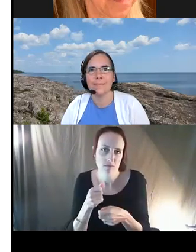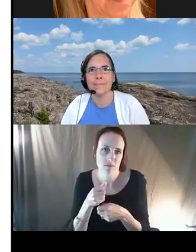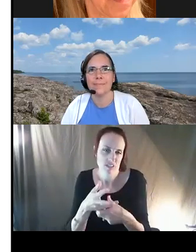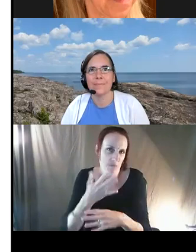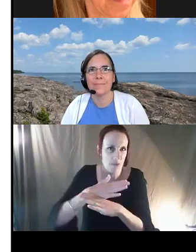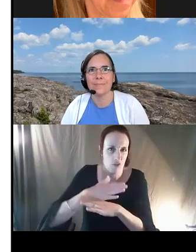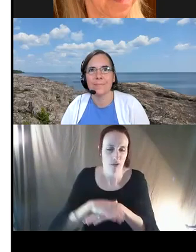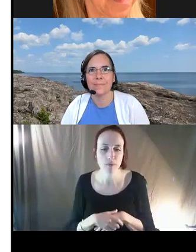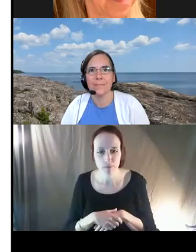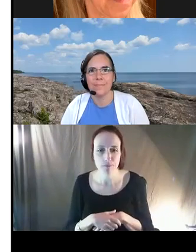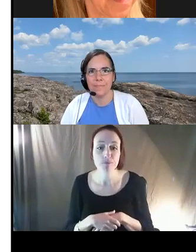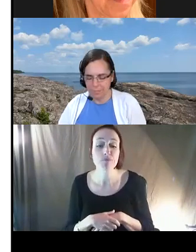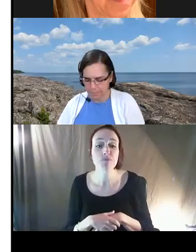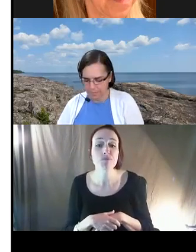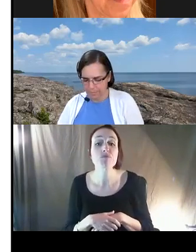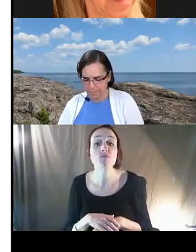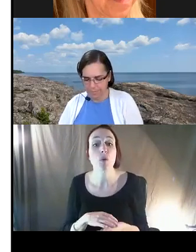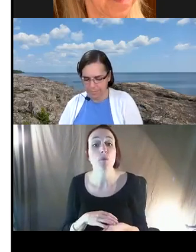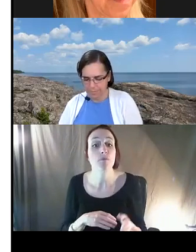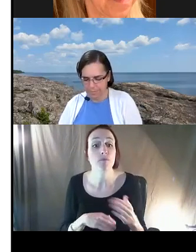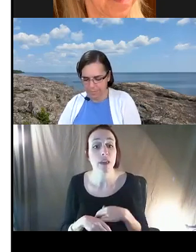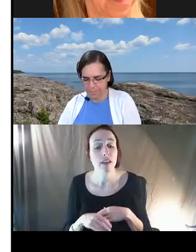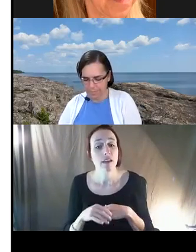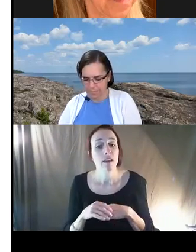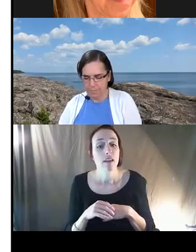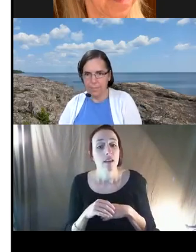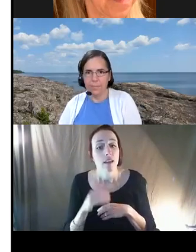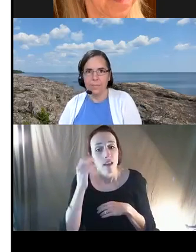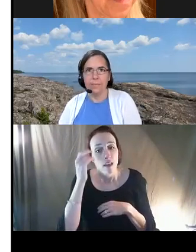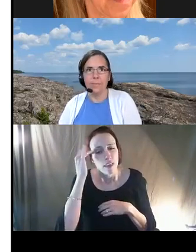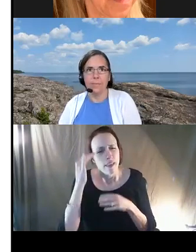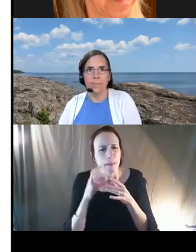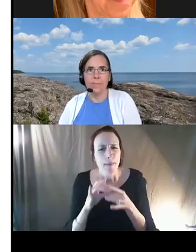Thinking back to how can we help people with